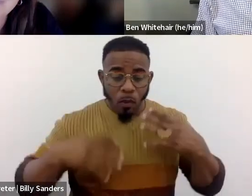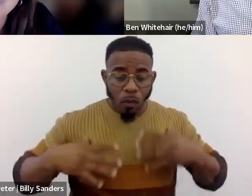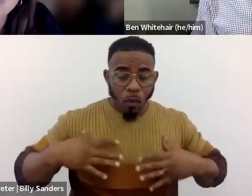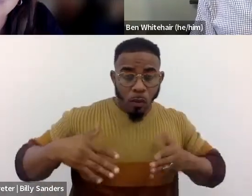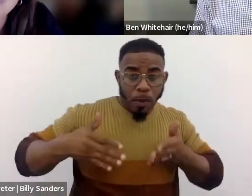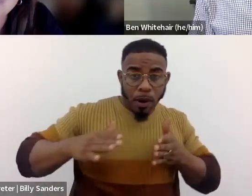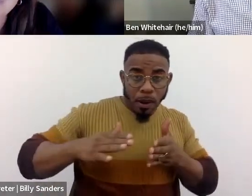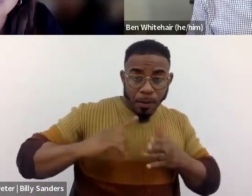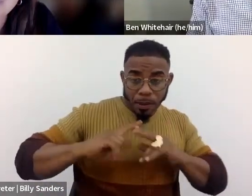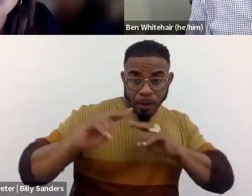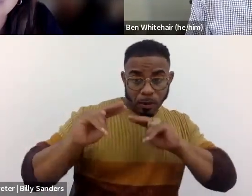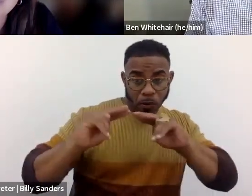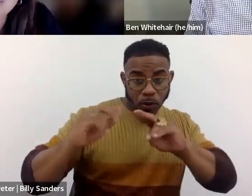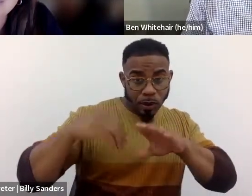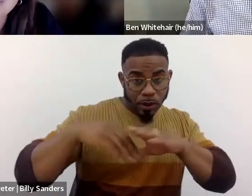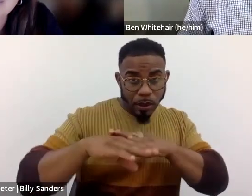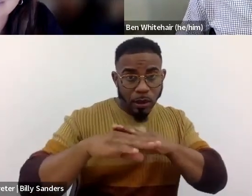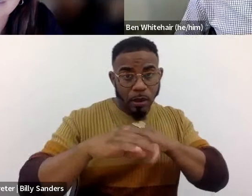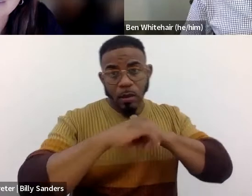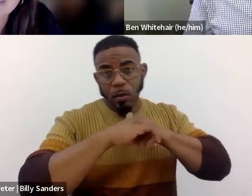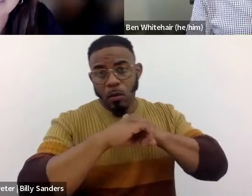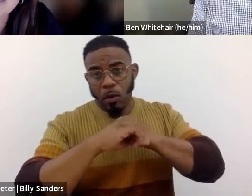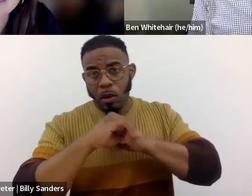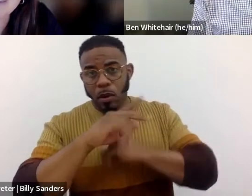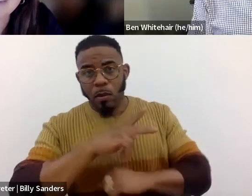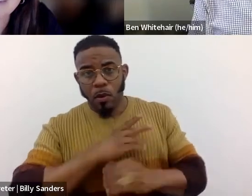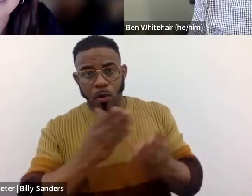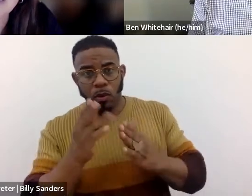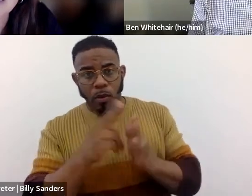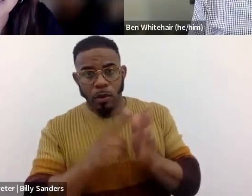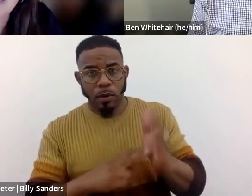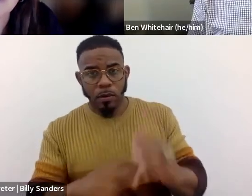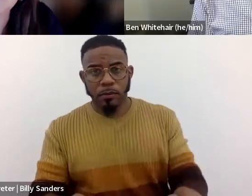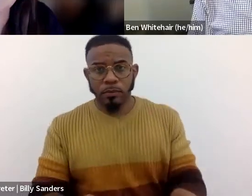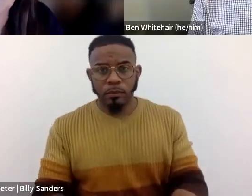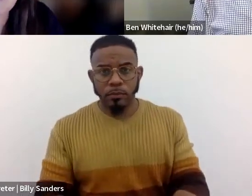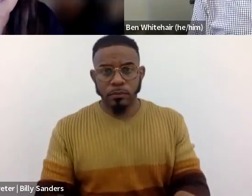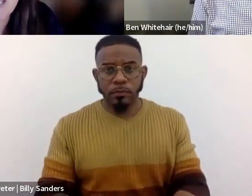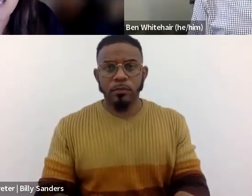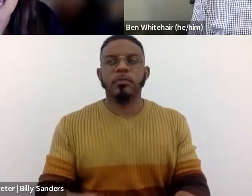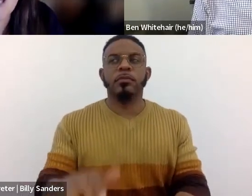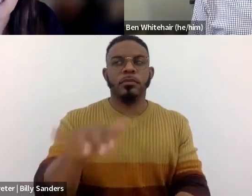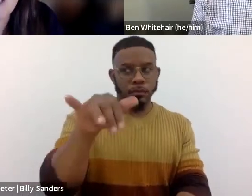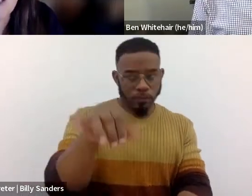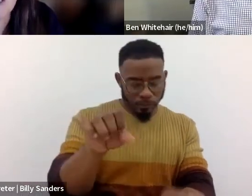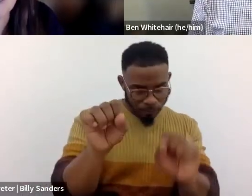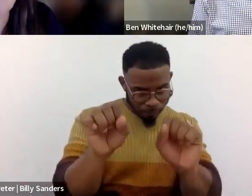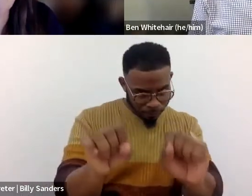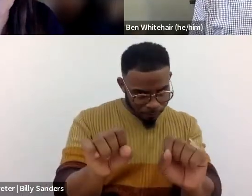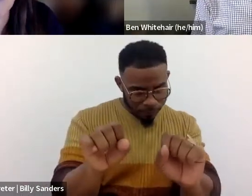be negotiated into a broadcast personal service contract? Yes, they can,